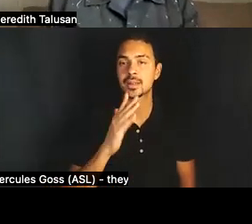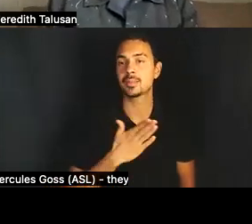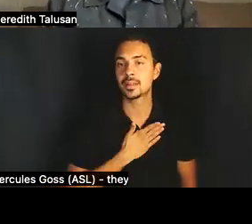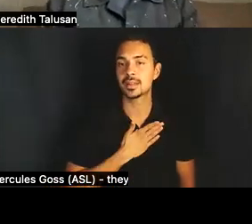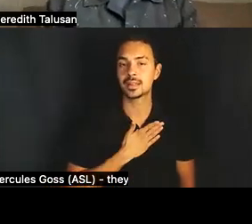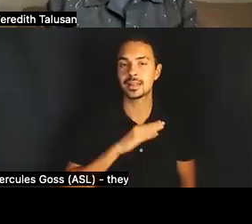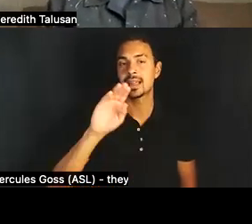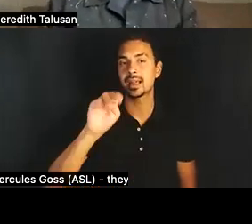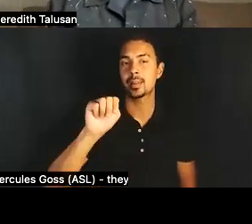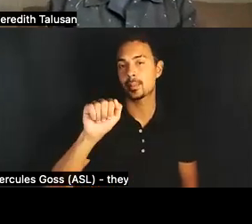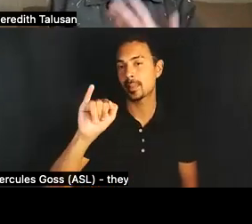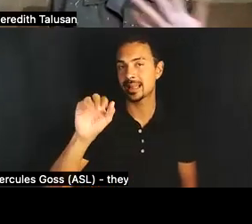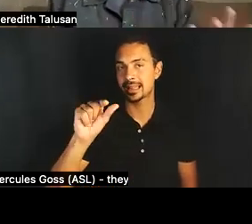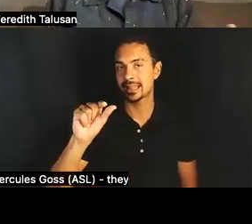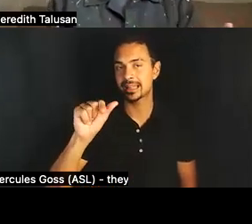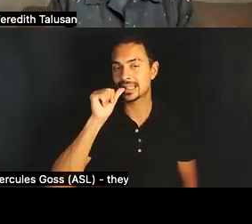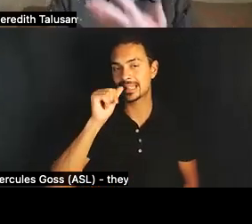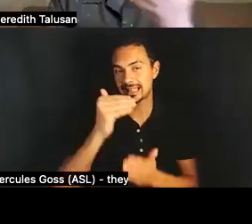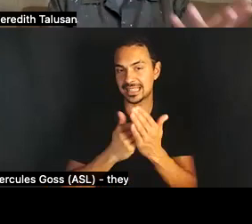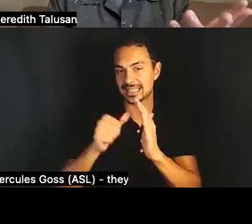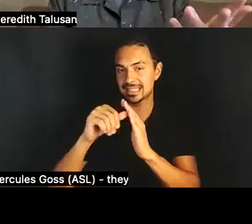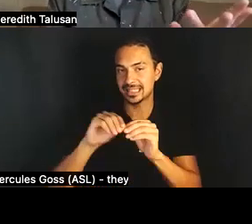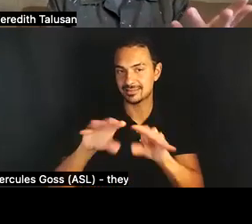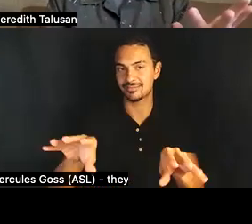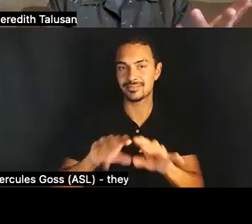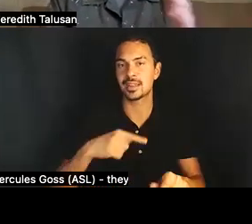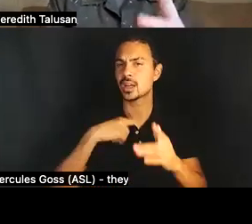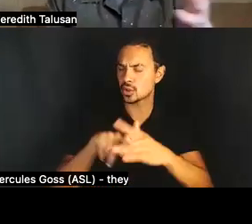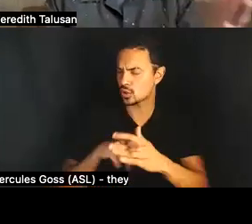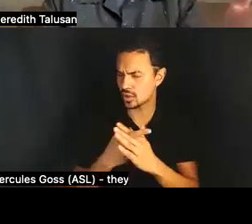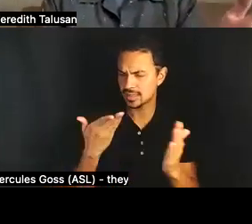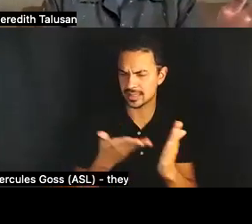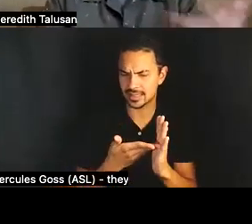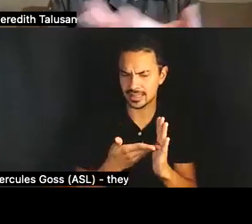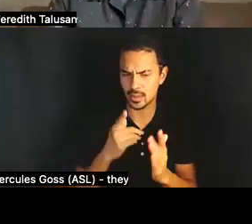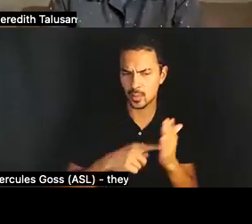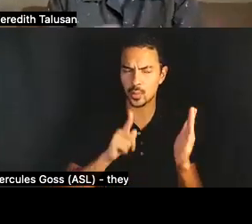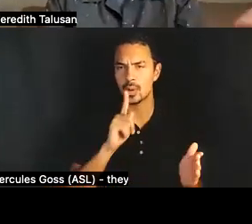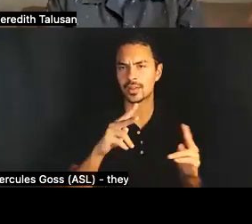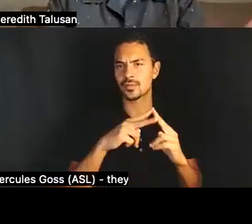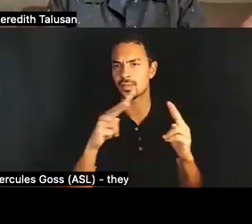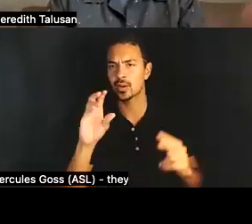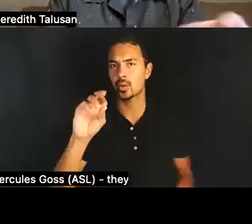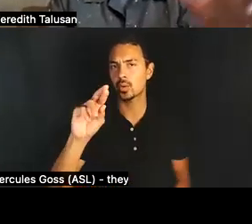website is up here, and the bottom of the homepage is my mailing list where I actually – I started